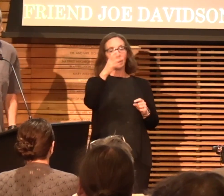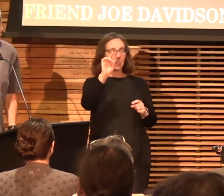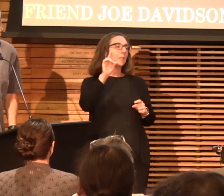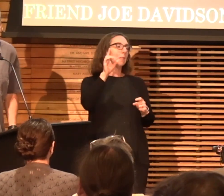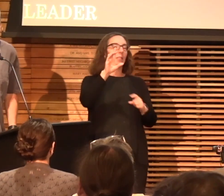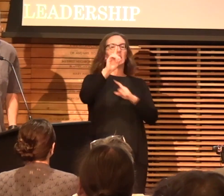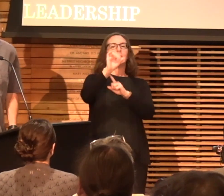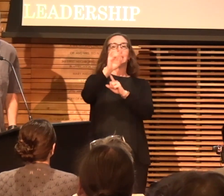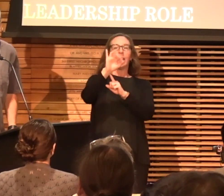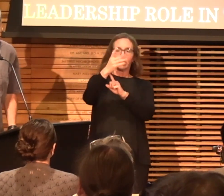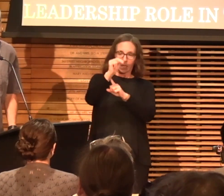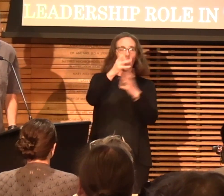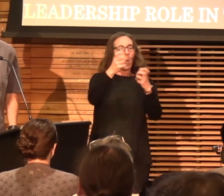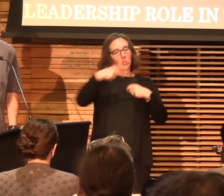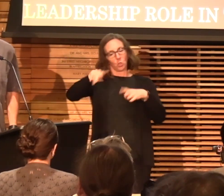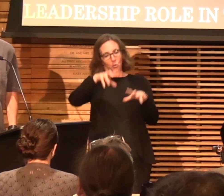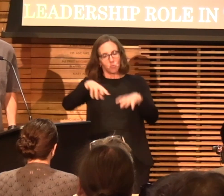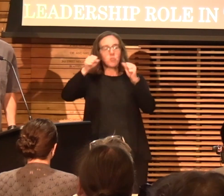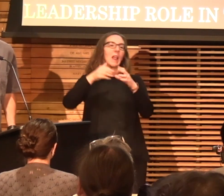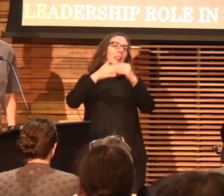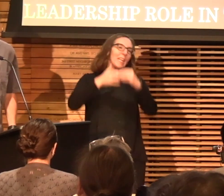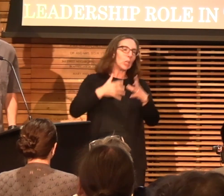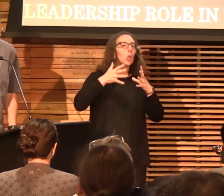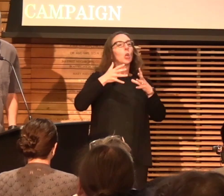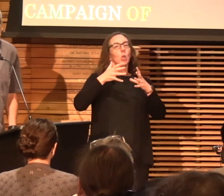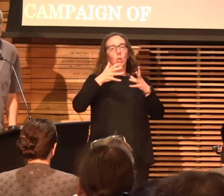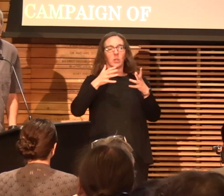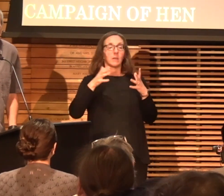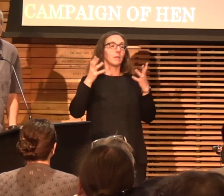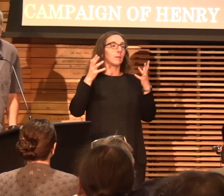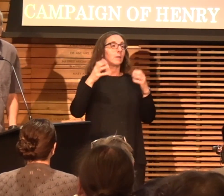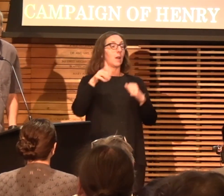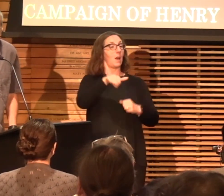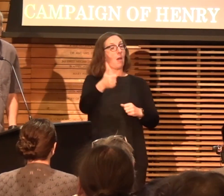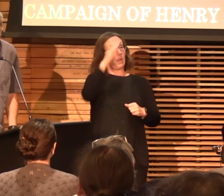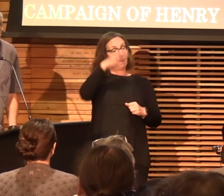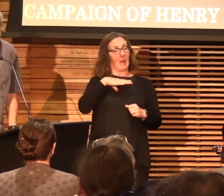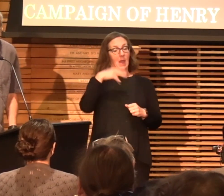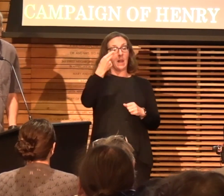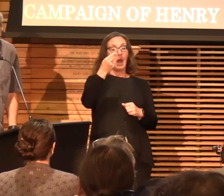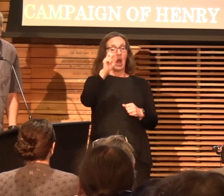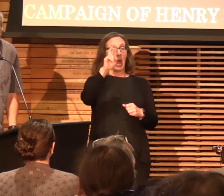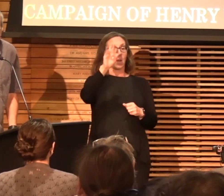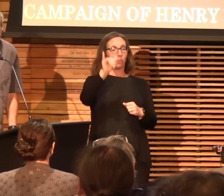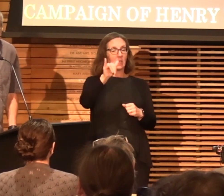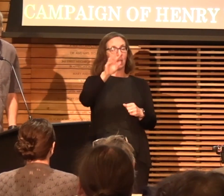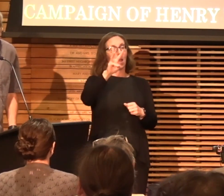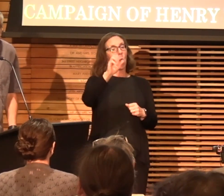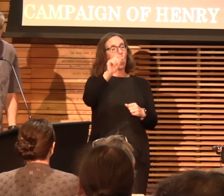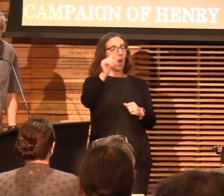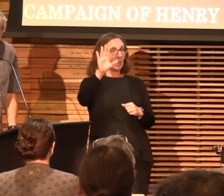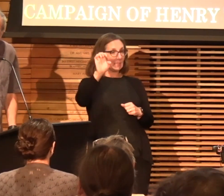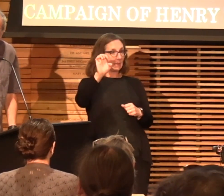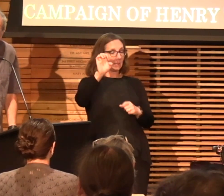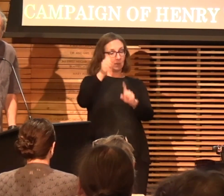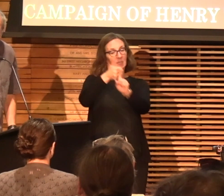in the Progressive Party campaign of Henry Wallace, who's not a communist himself